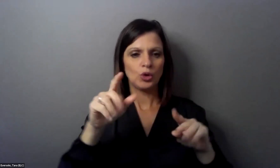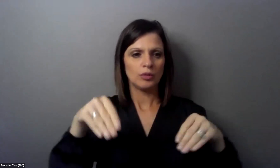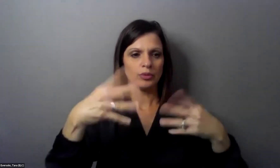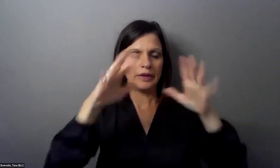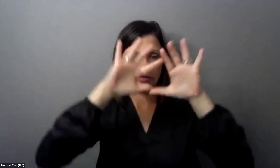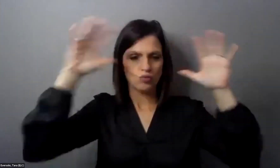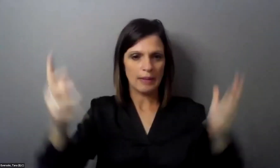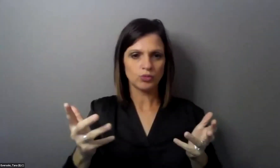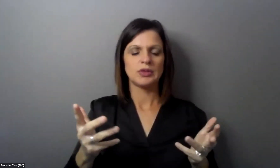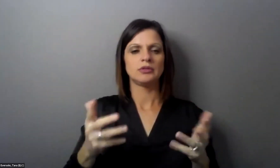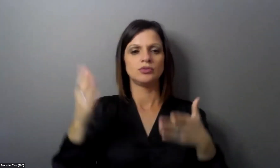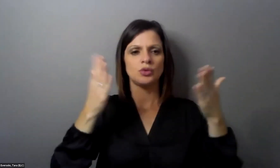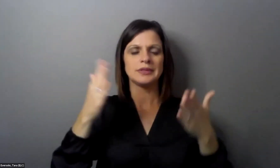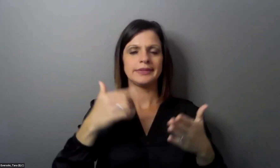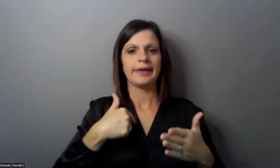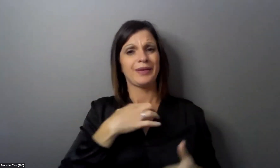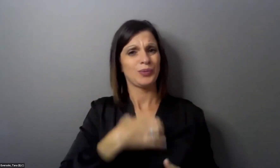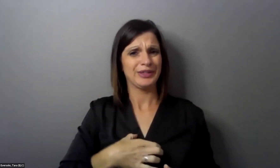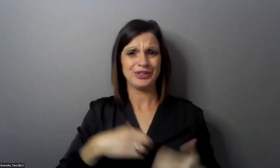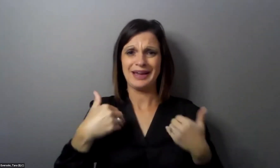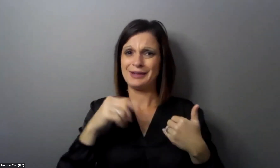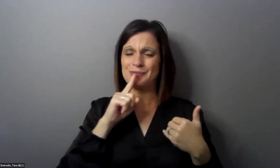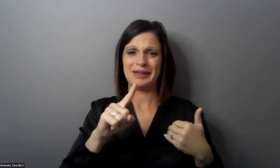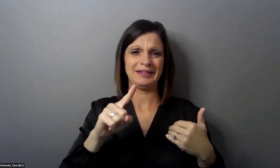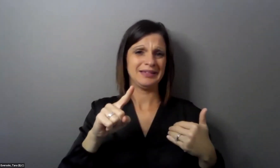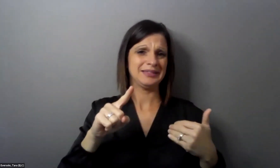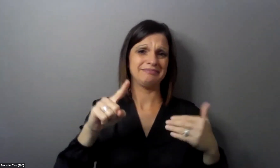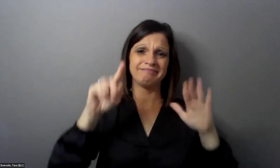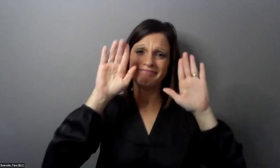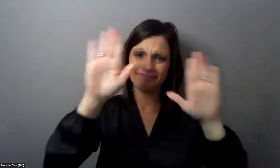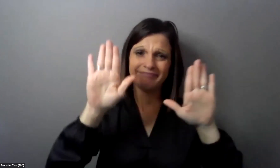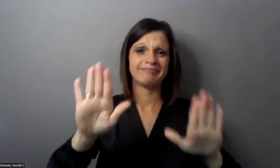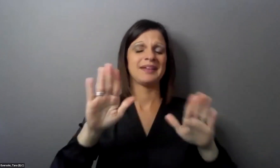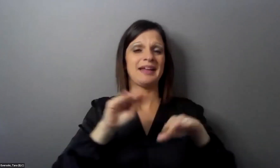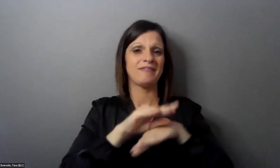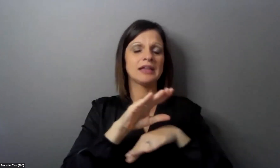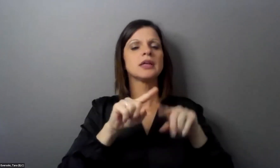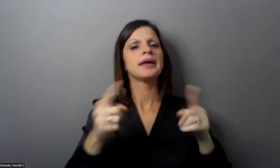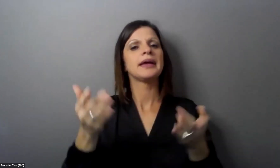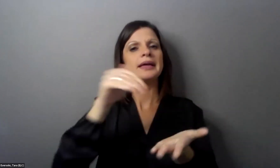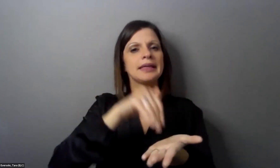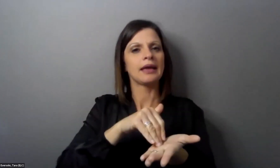I wish I had some great great advice. What I would say, again the resiliency piece.